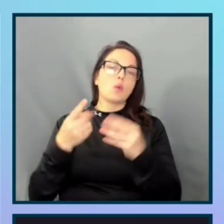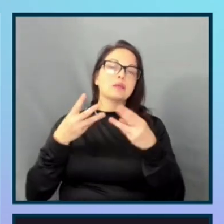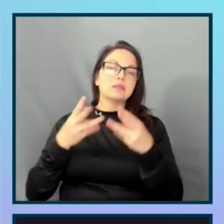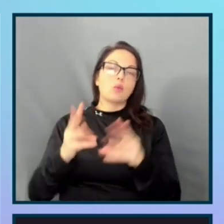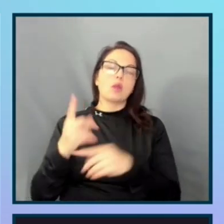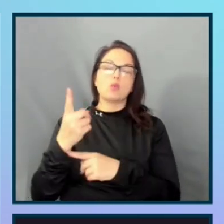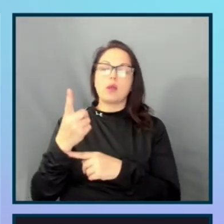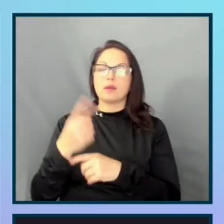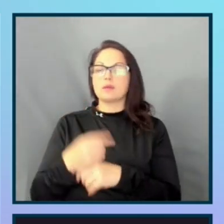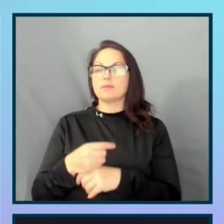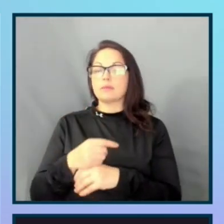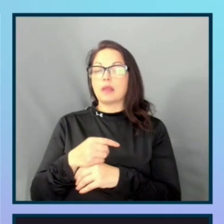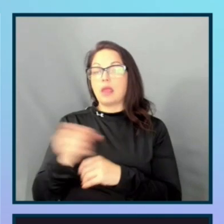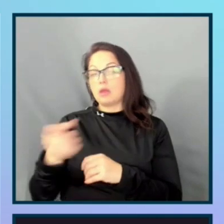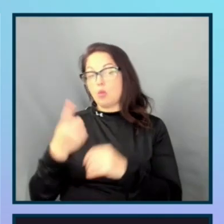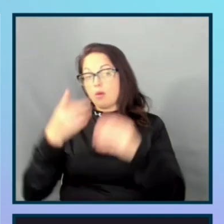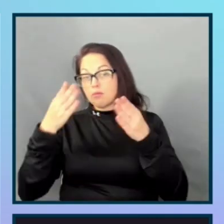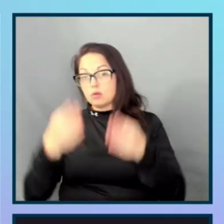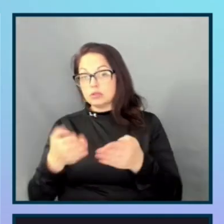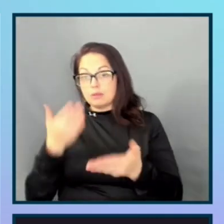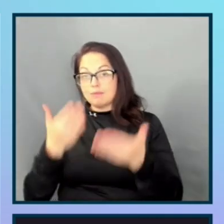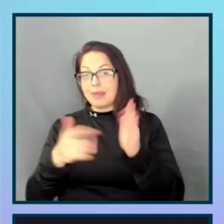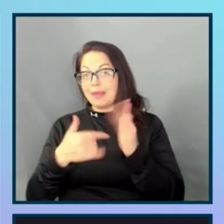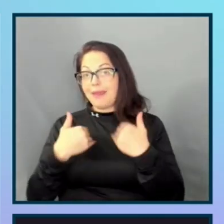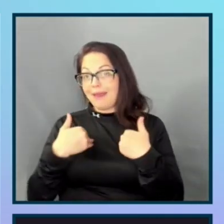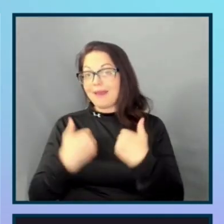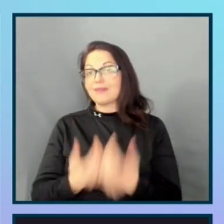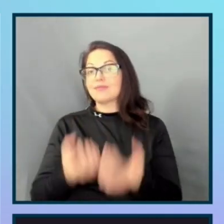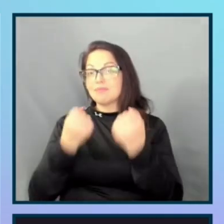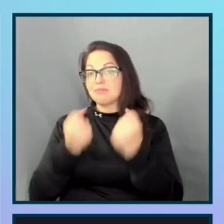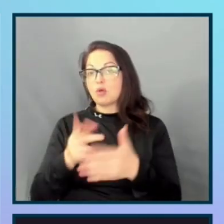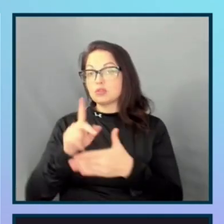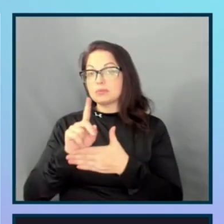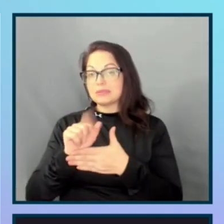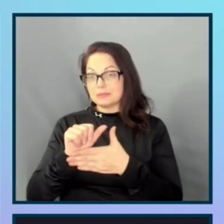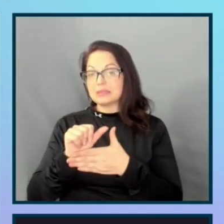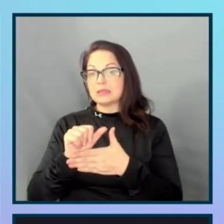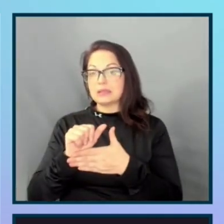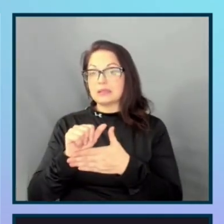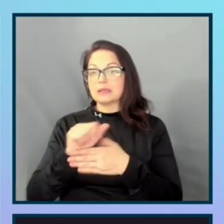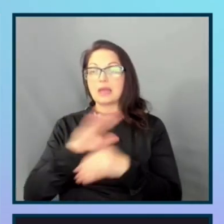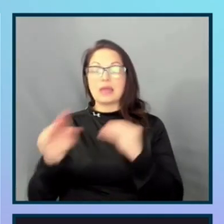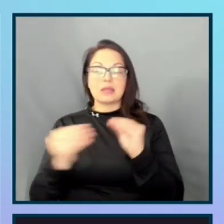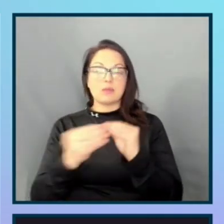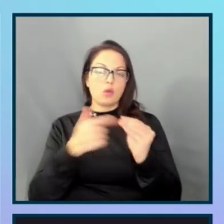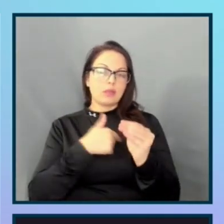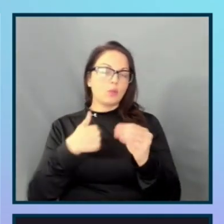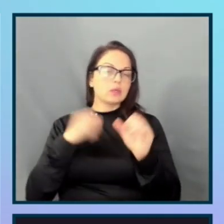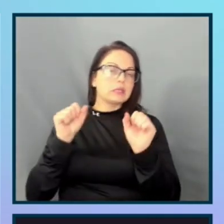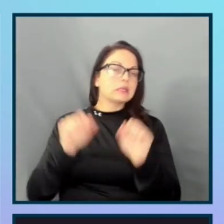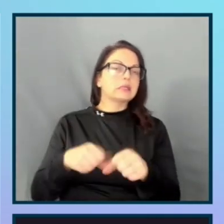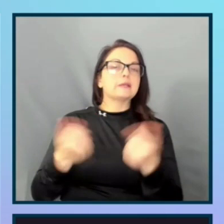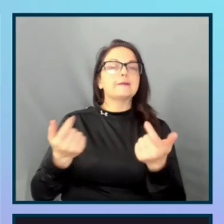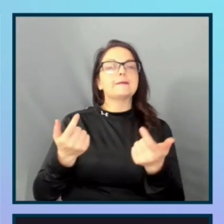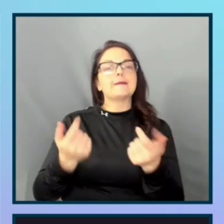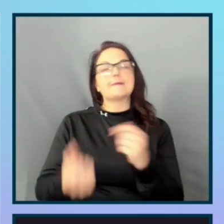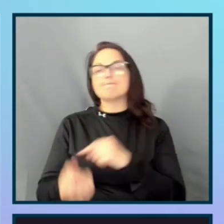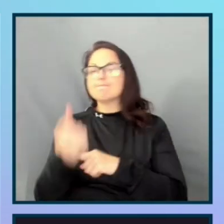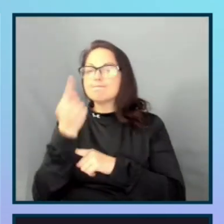may present with multiple disabilities. And the more we can look for the intersectionalities, the more we can understand how they work,